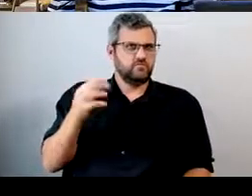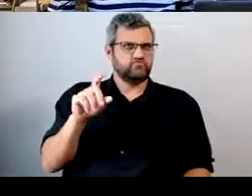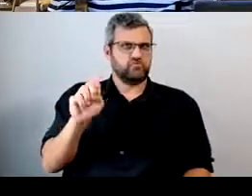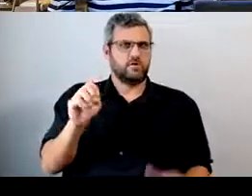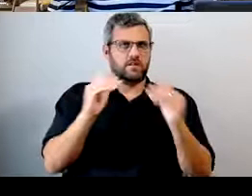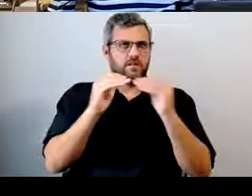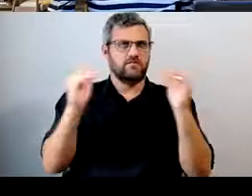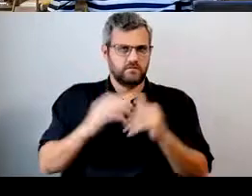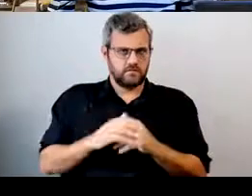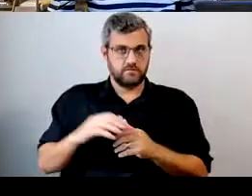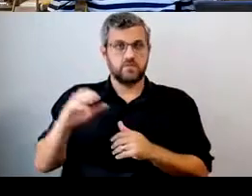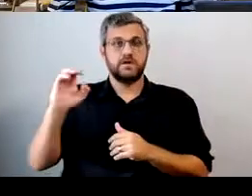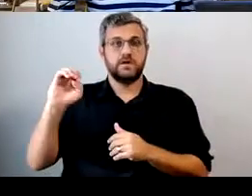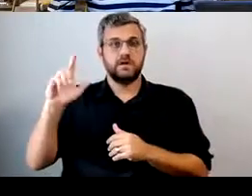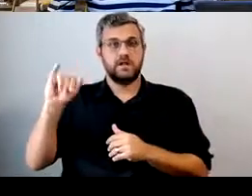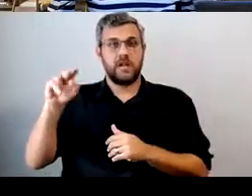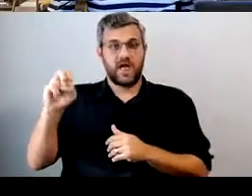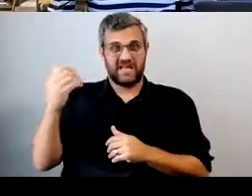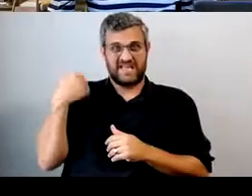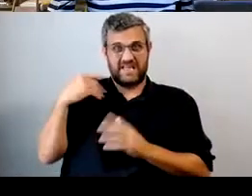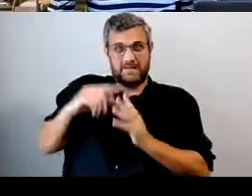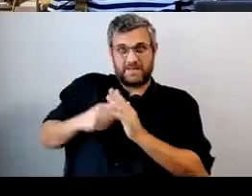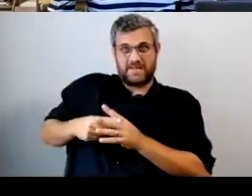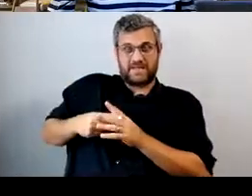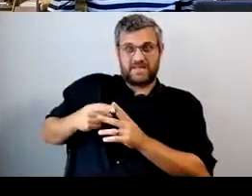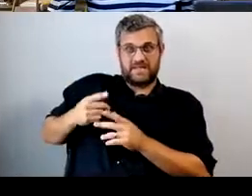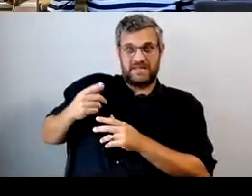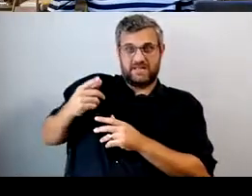So Elaine had mentioned at the beginning of the session